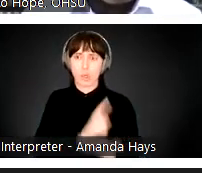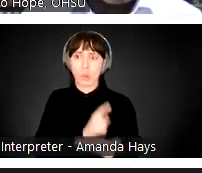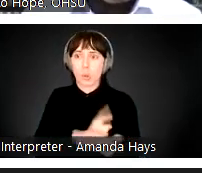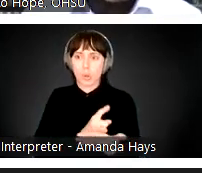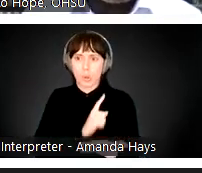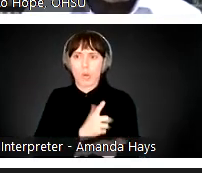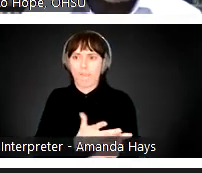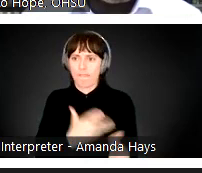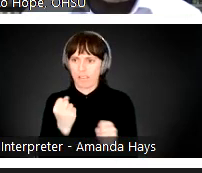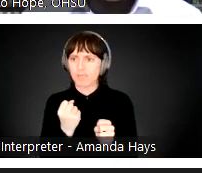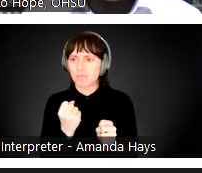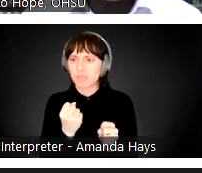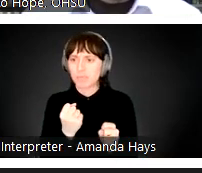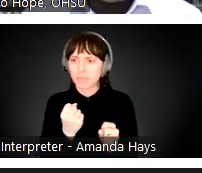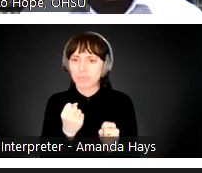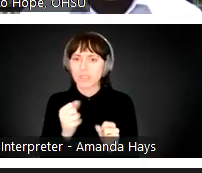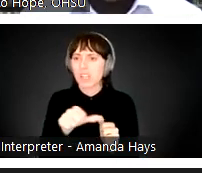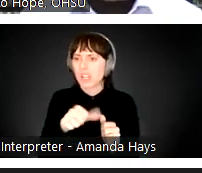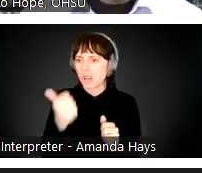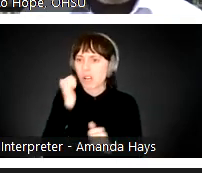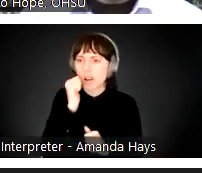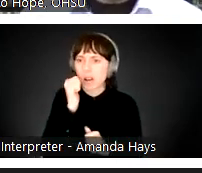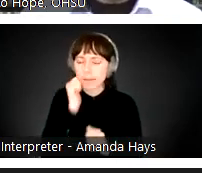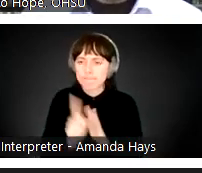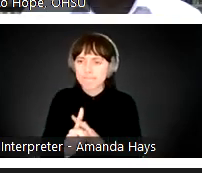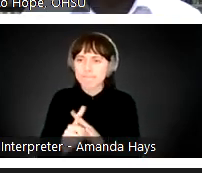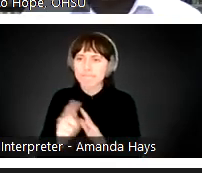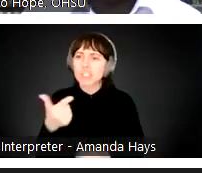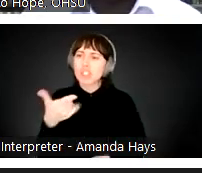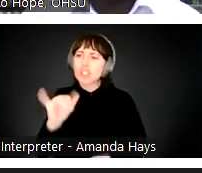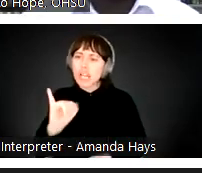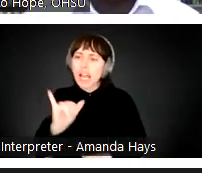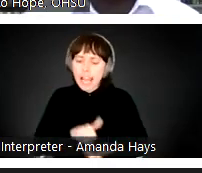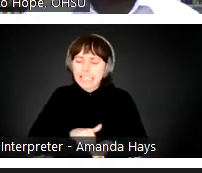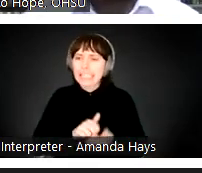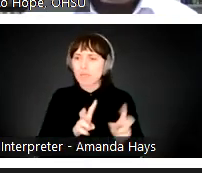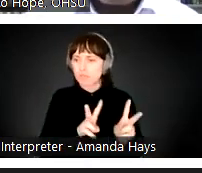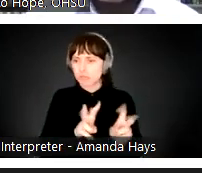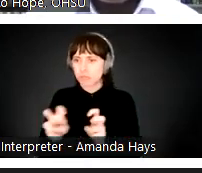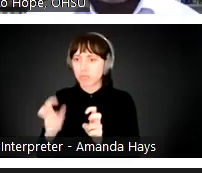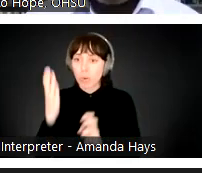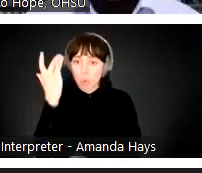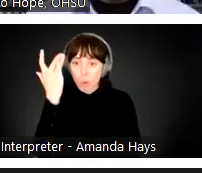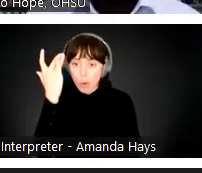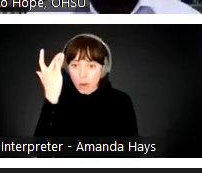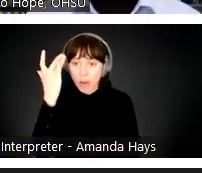think can be another common symptom. Gastrointestinal symptoms can be very common because the autonomic nervous